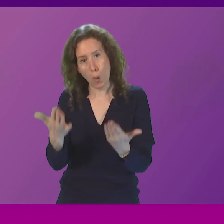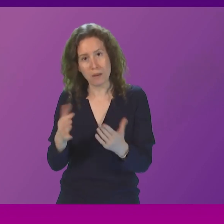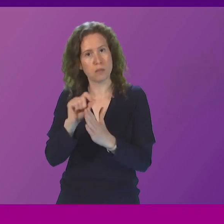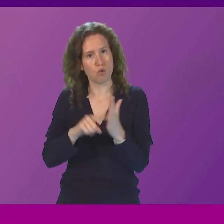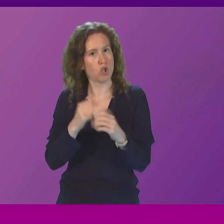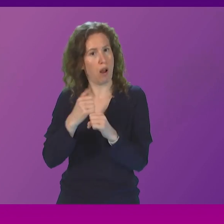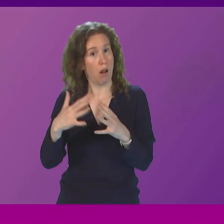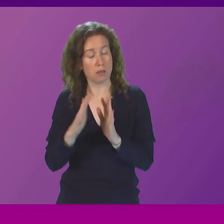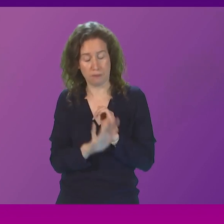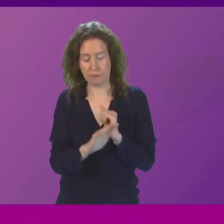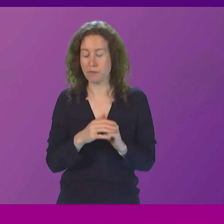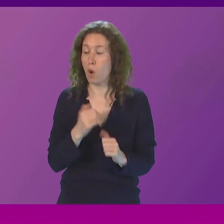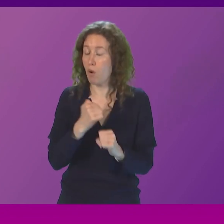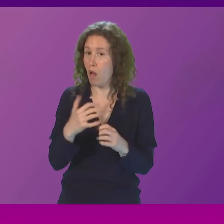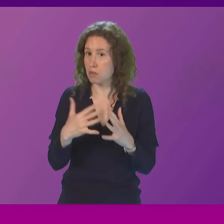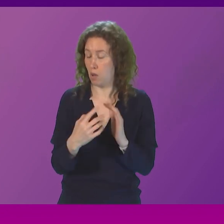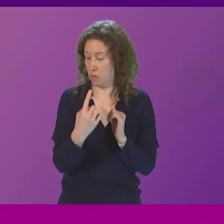However, the council has been very transparent.